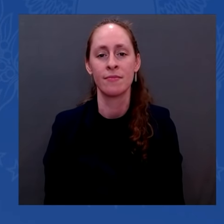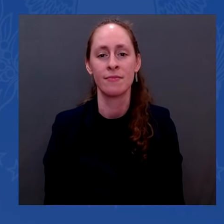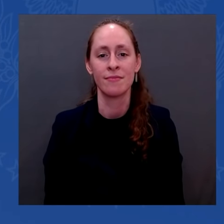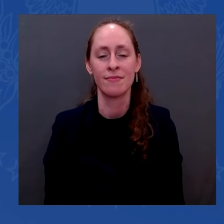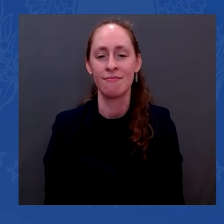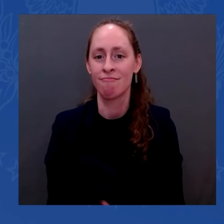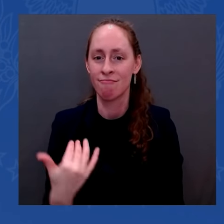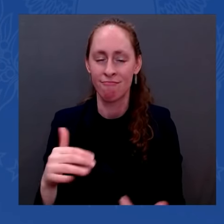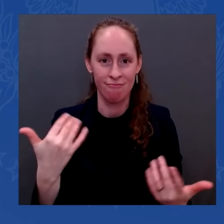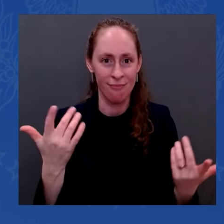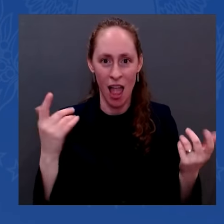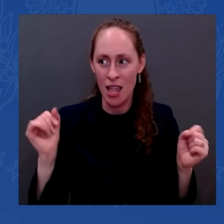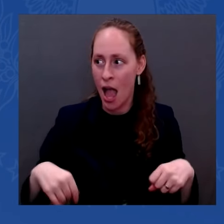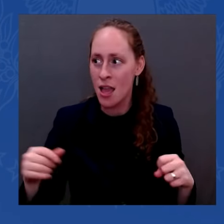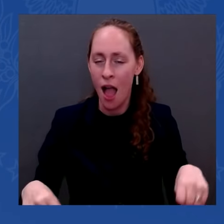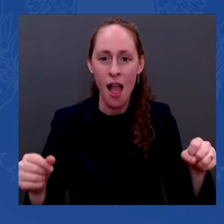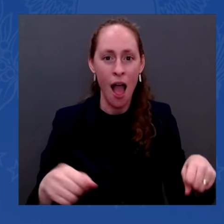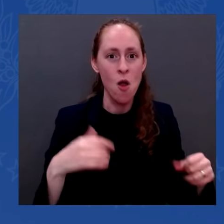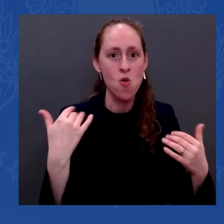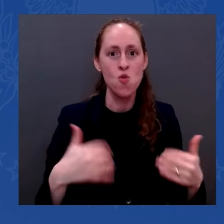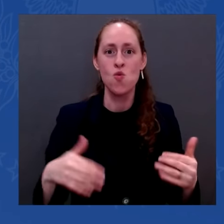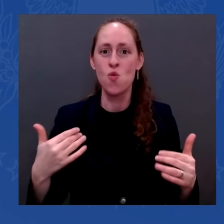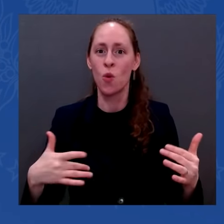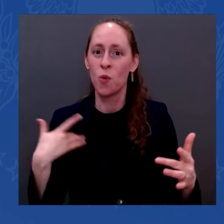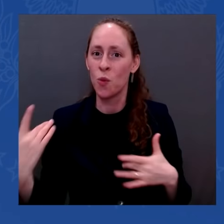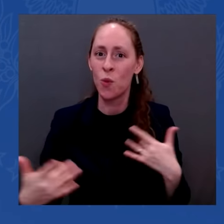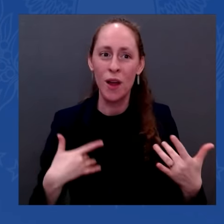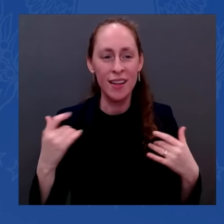to fundamental -- like the idea of all of us here